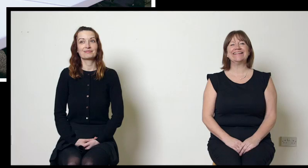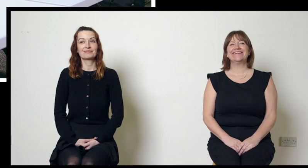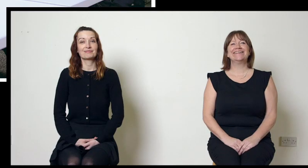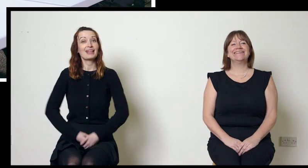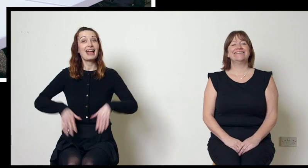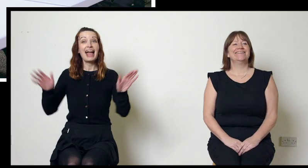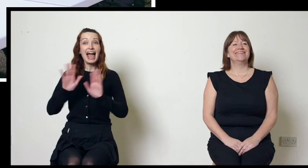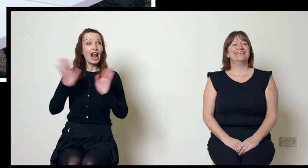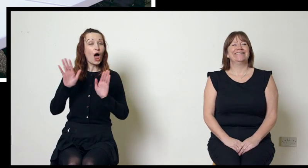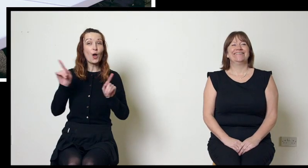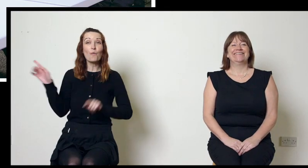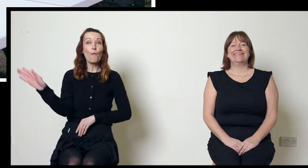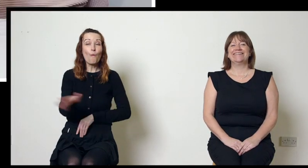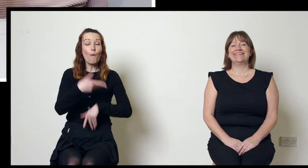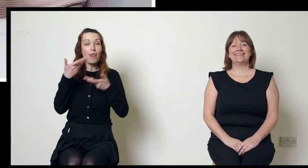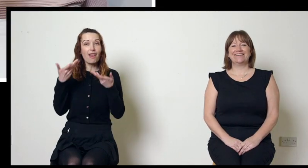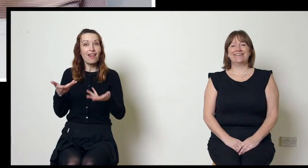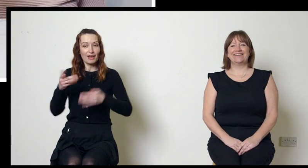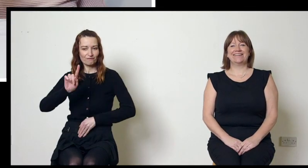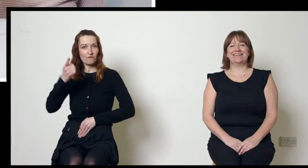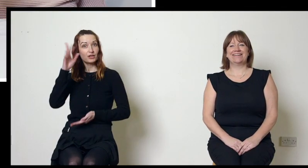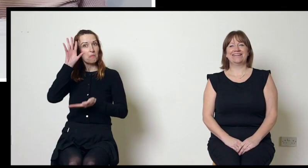So, hello to everyone listening in on this very first podcast